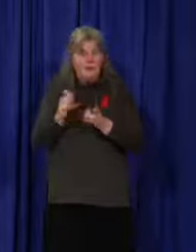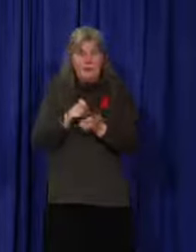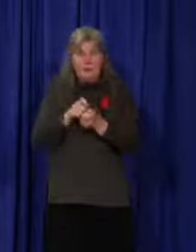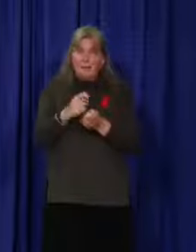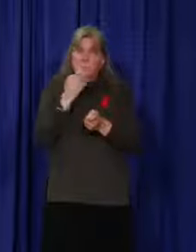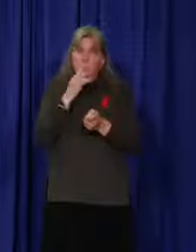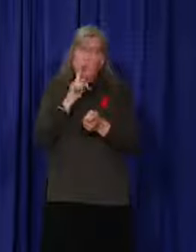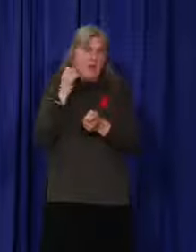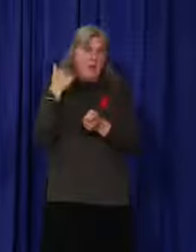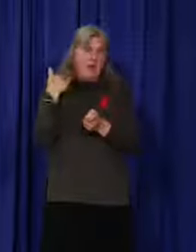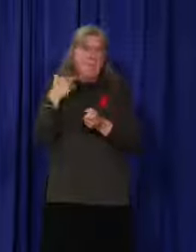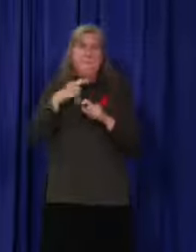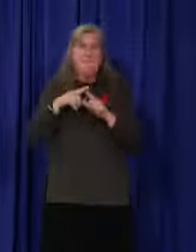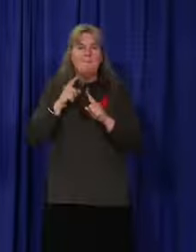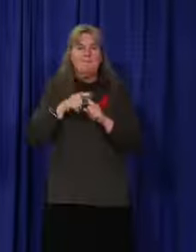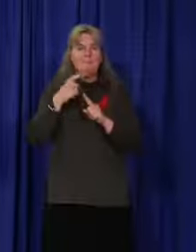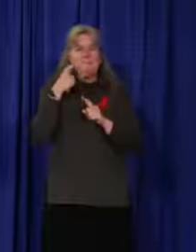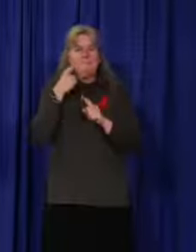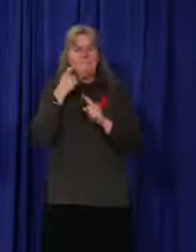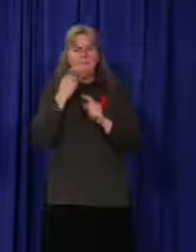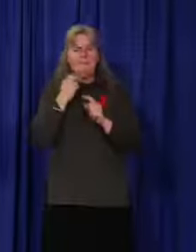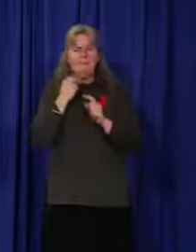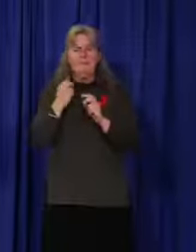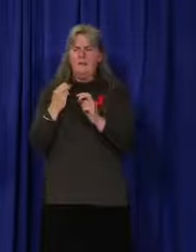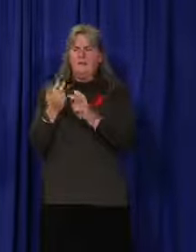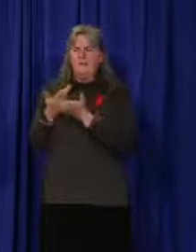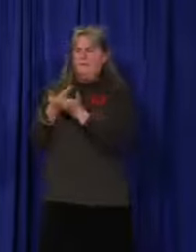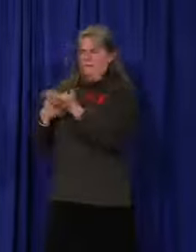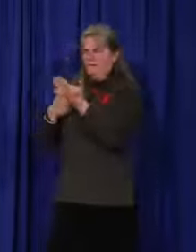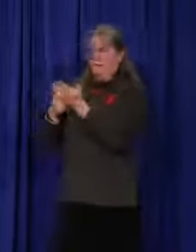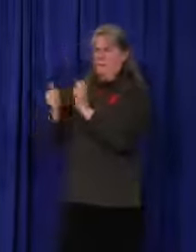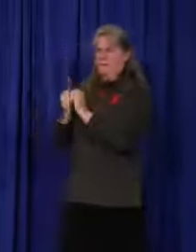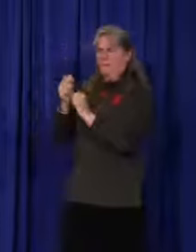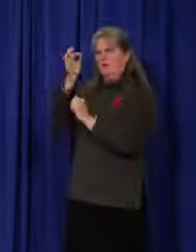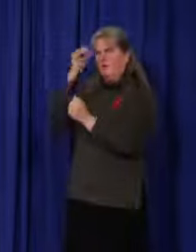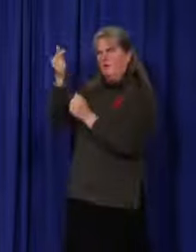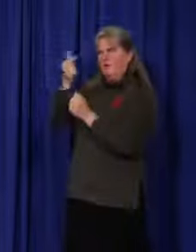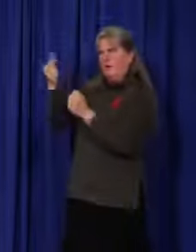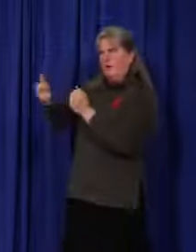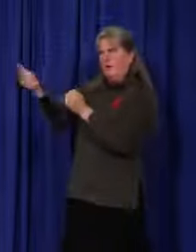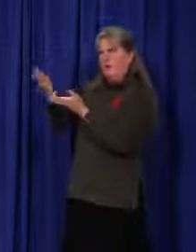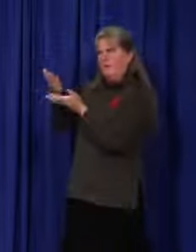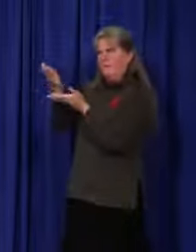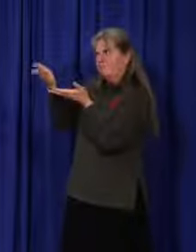Yeah. This question is for Dr. Hanley. Just as we're heading into hunting season and the fall